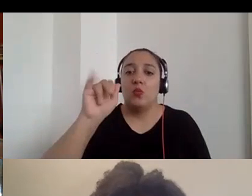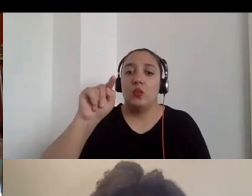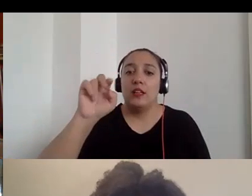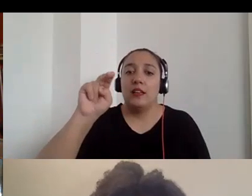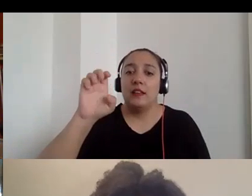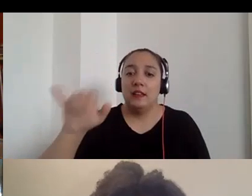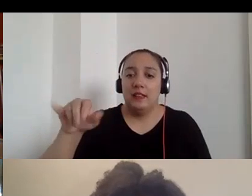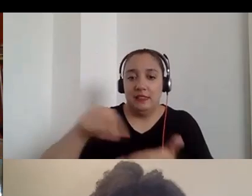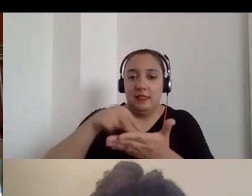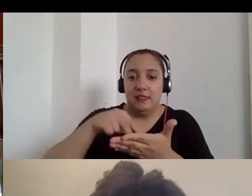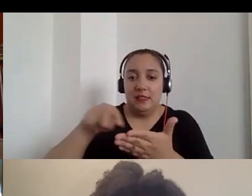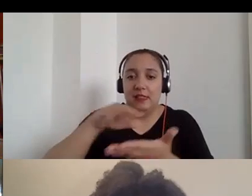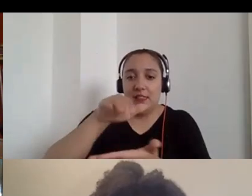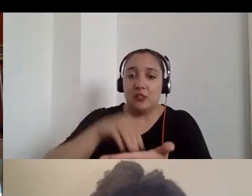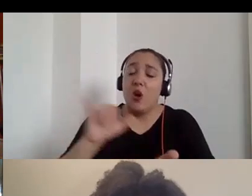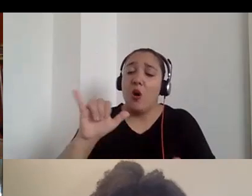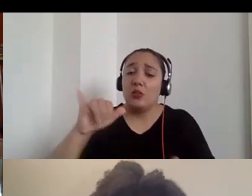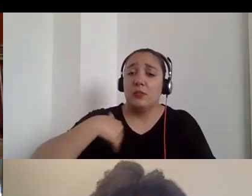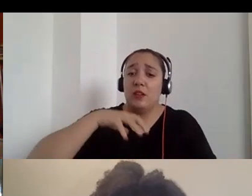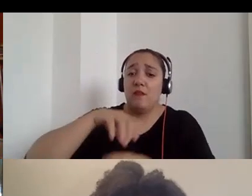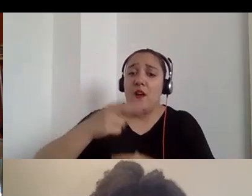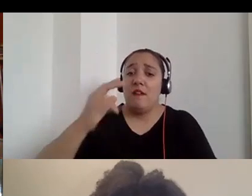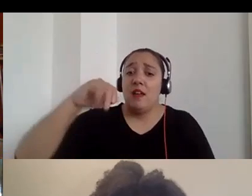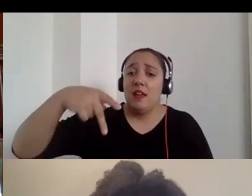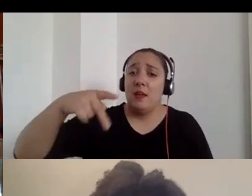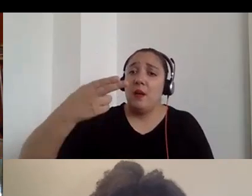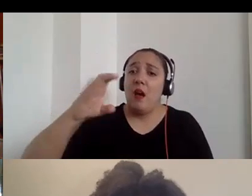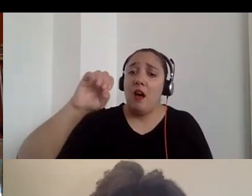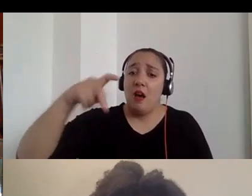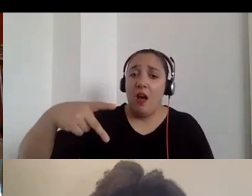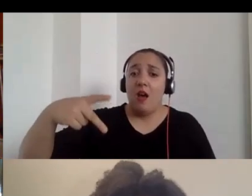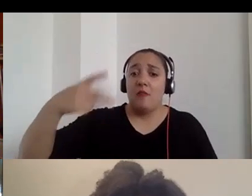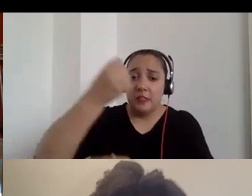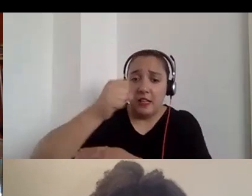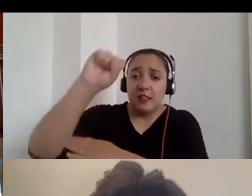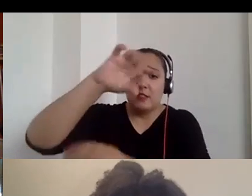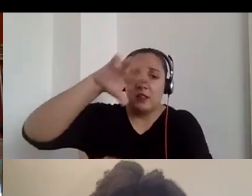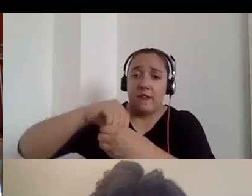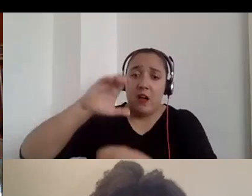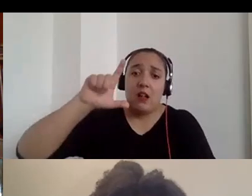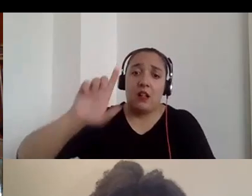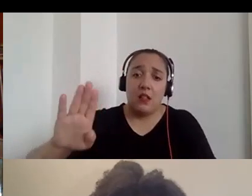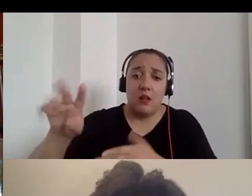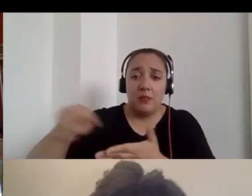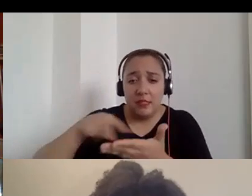as it pertains to the street and club dance communities and forms. I do that through a self created organization